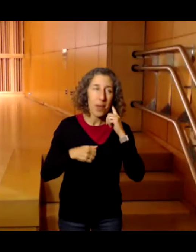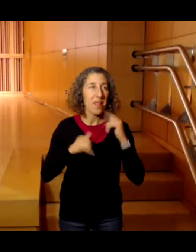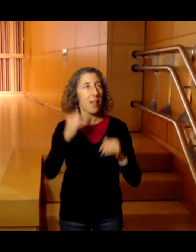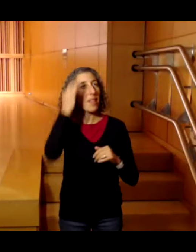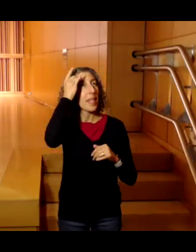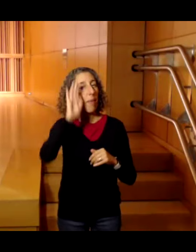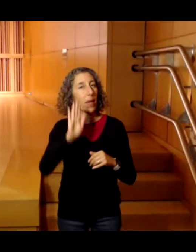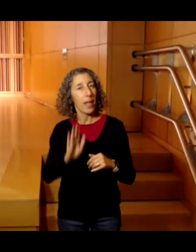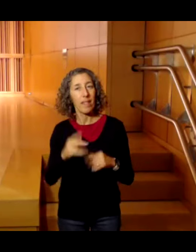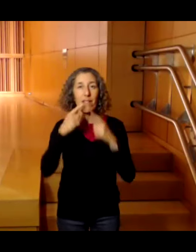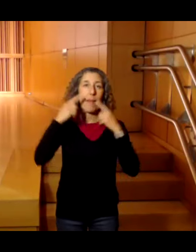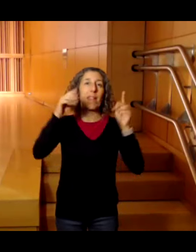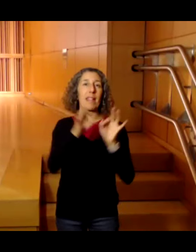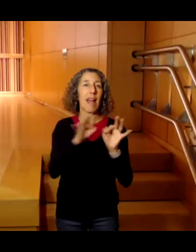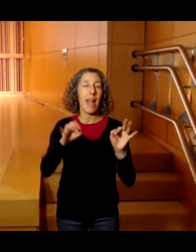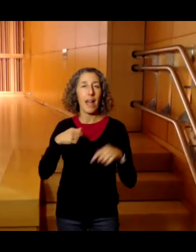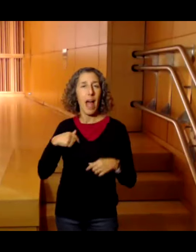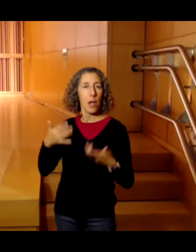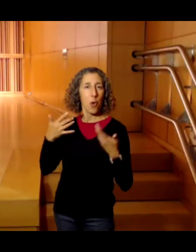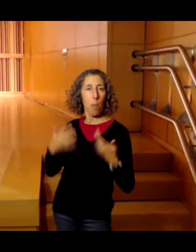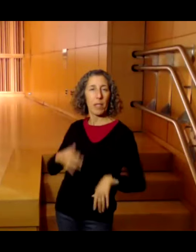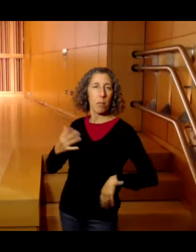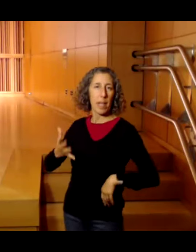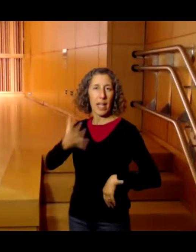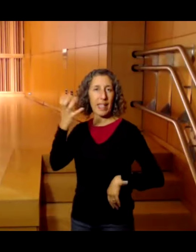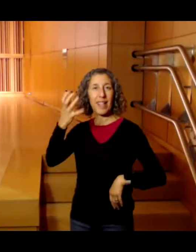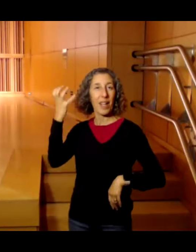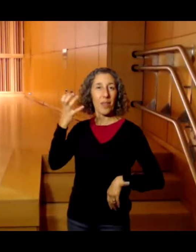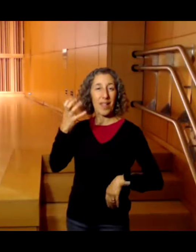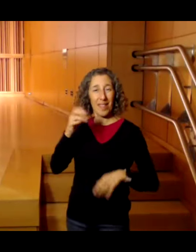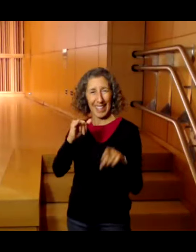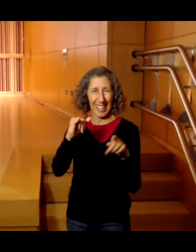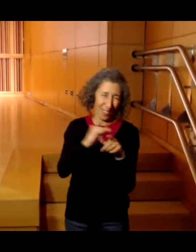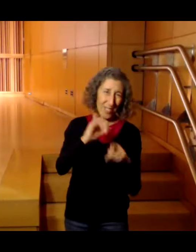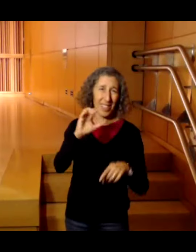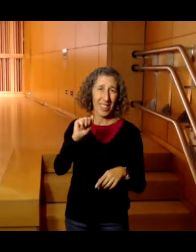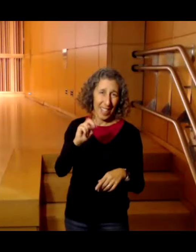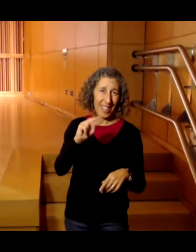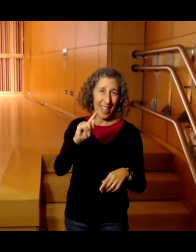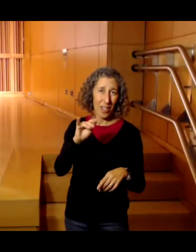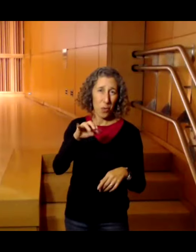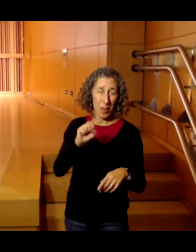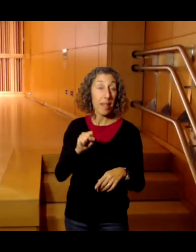You can imagine, even if said affectionately, these words can be disquieting for a young, insecure graduate student.